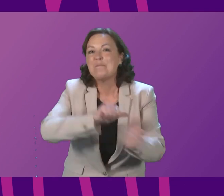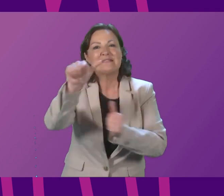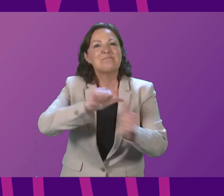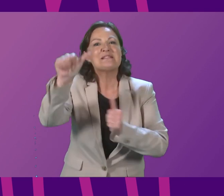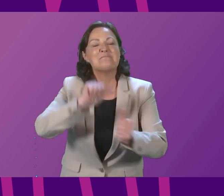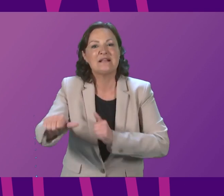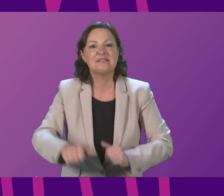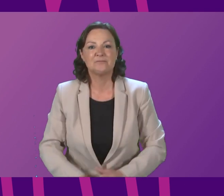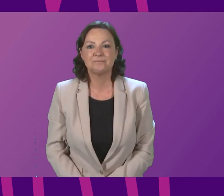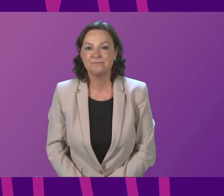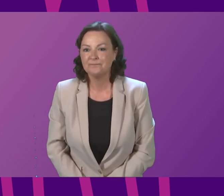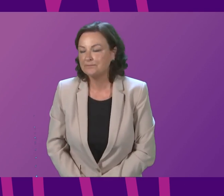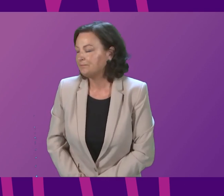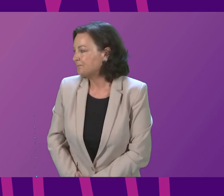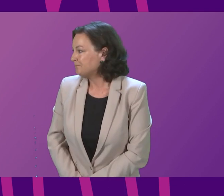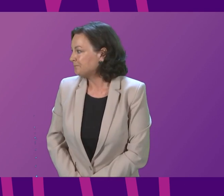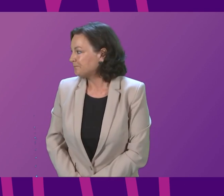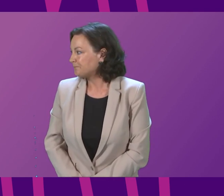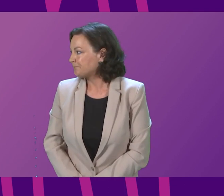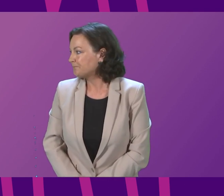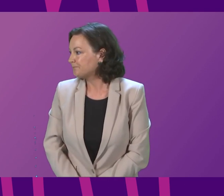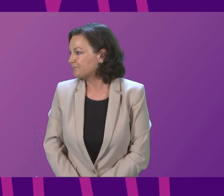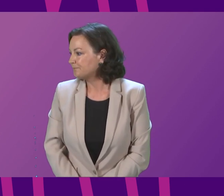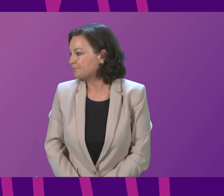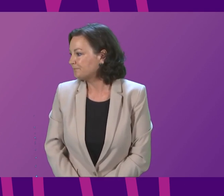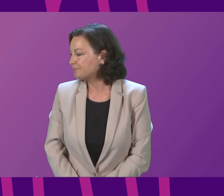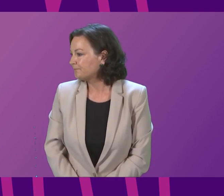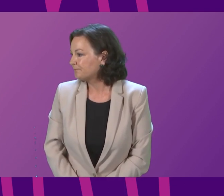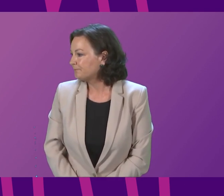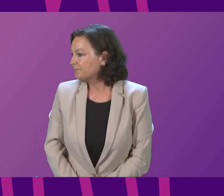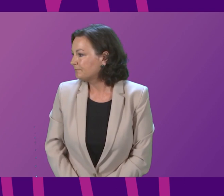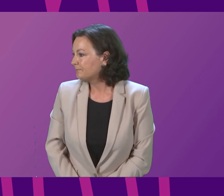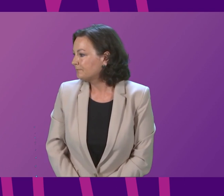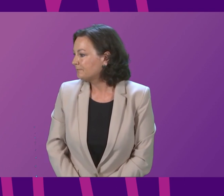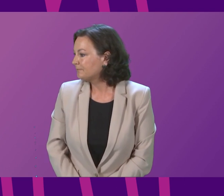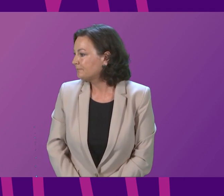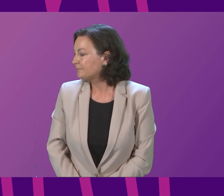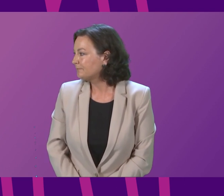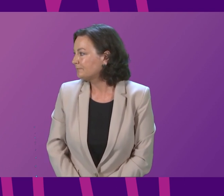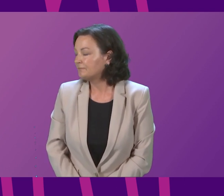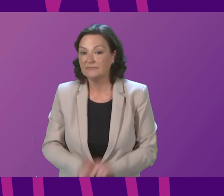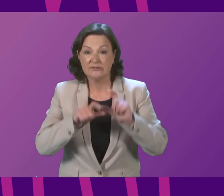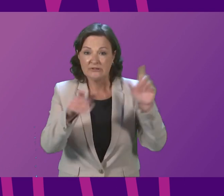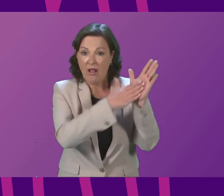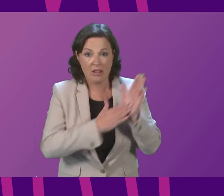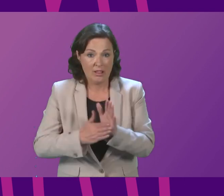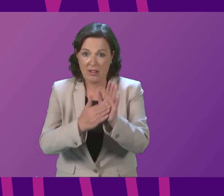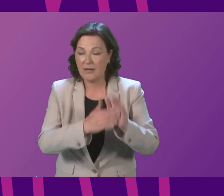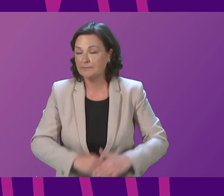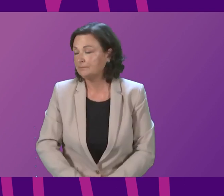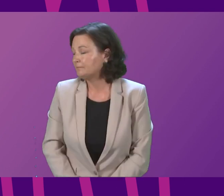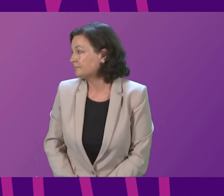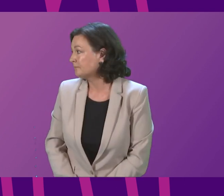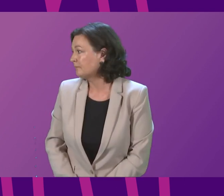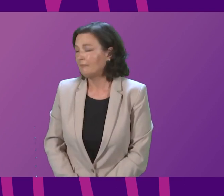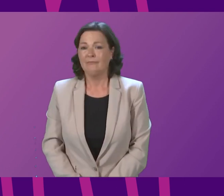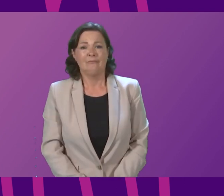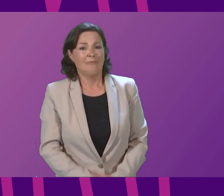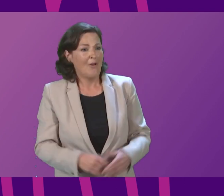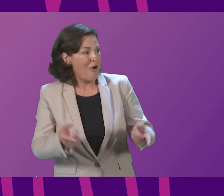The First Minister’s answers are as selective as her bar charts.